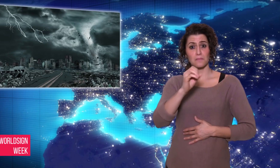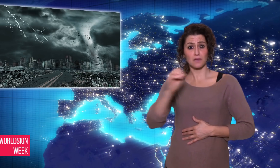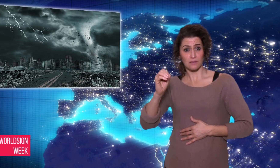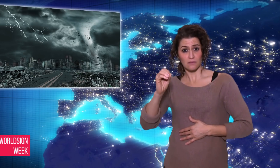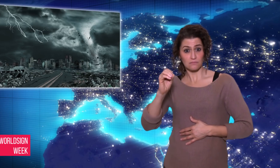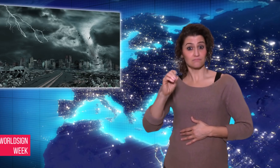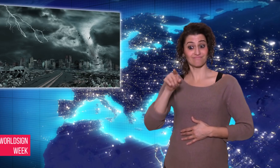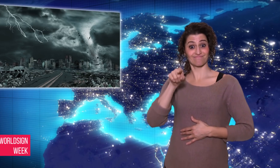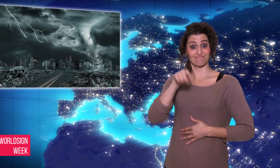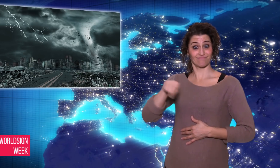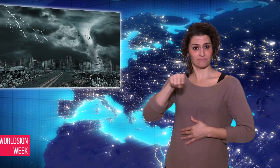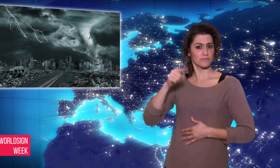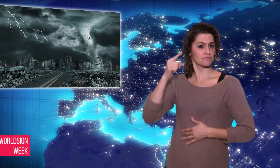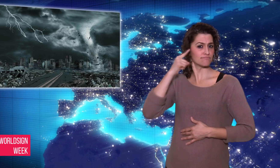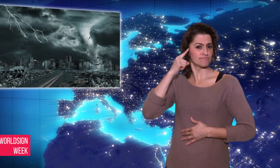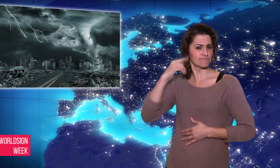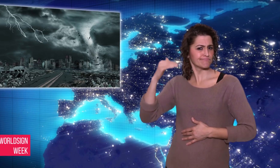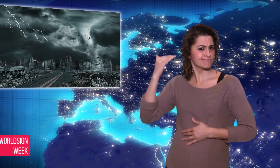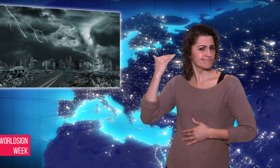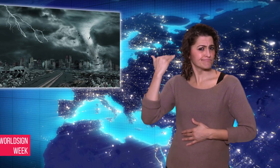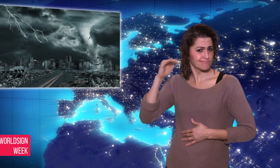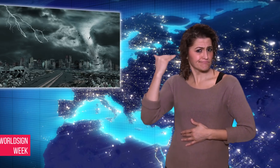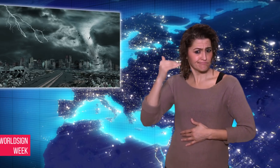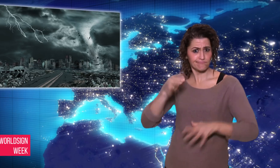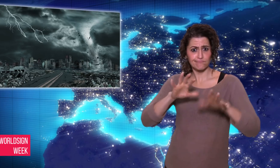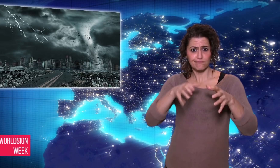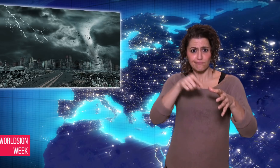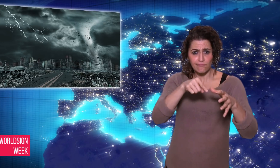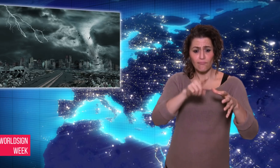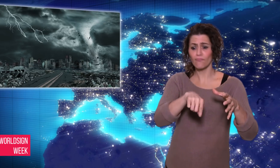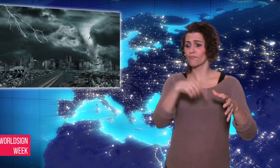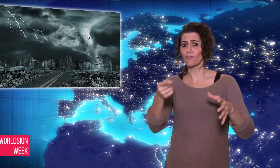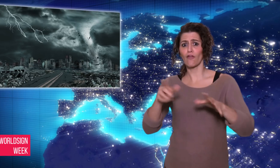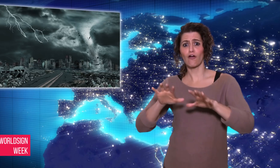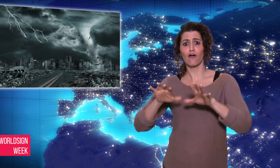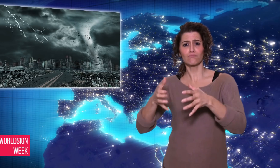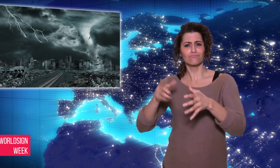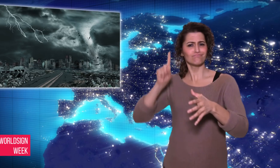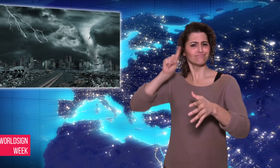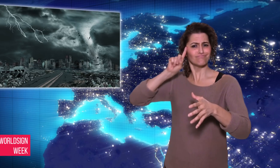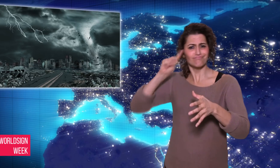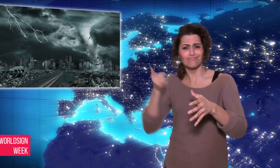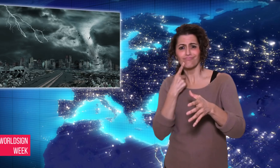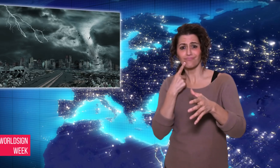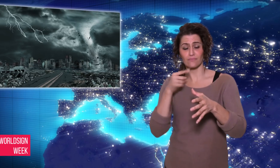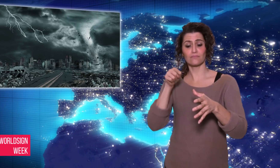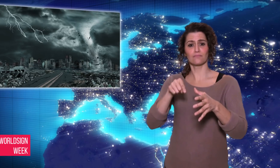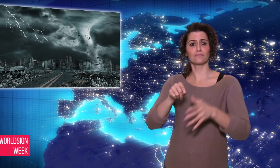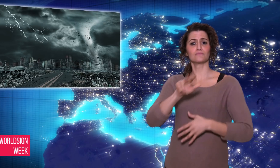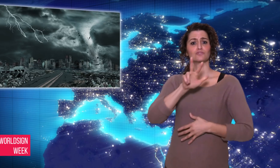Society (CHS). No interpreters